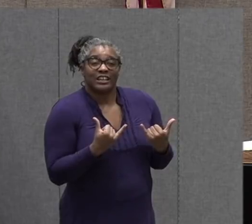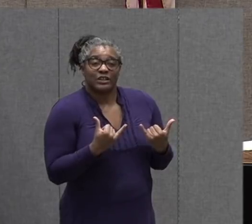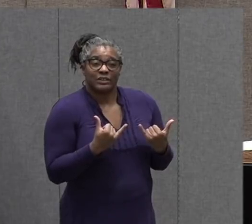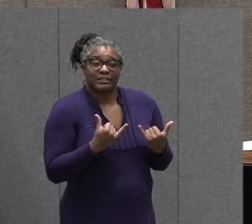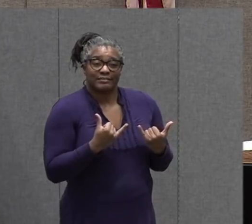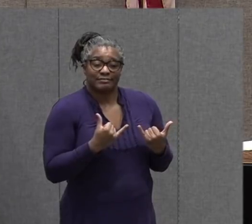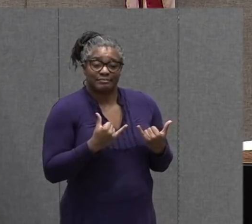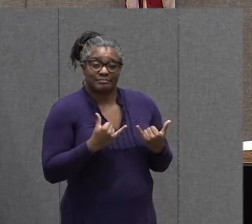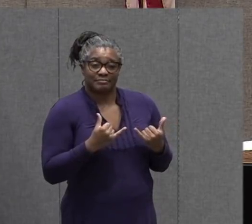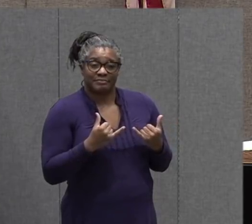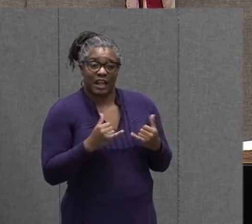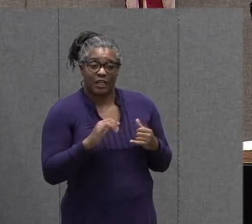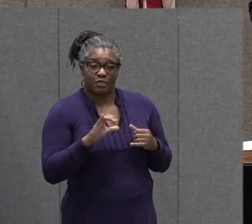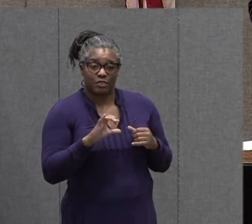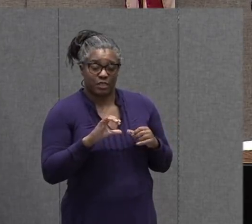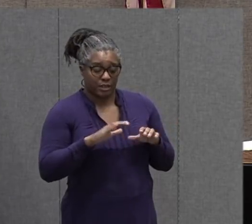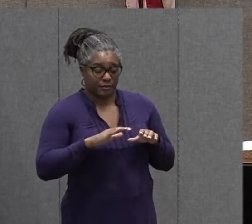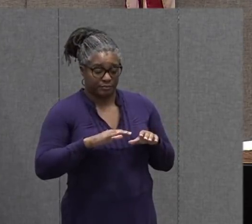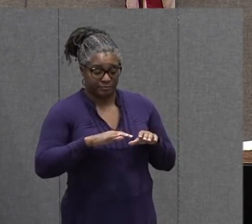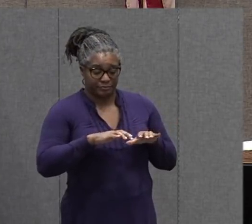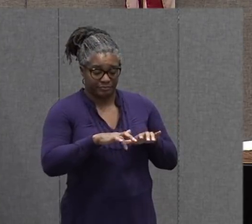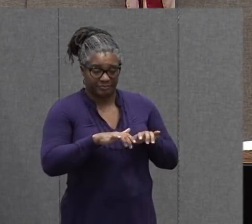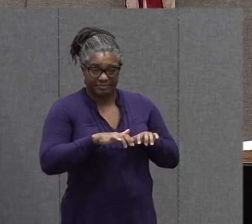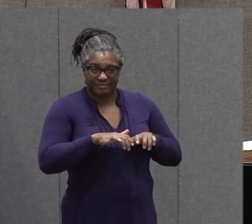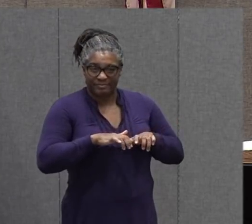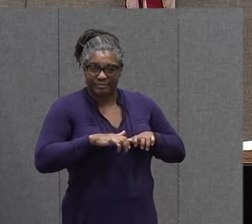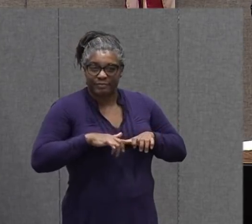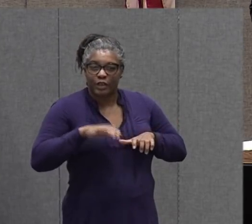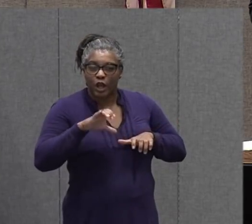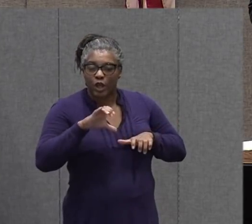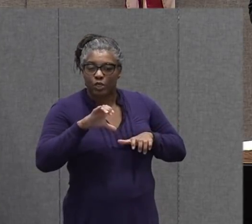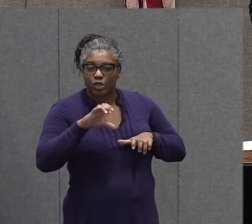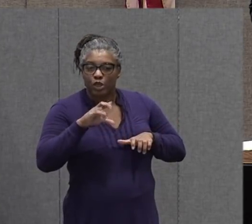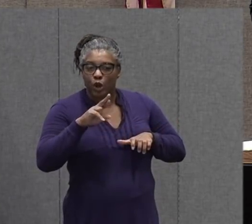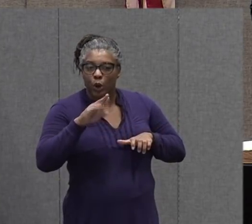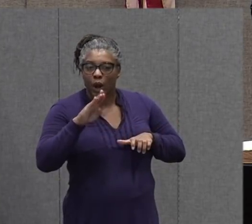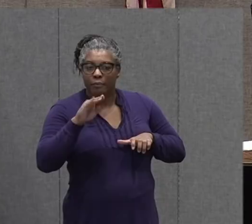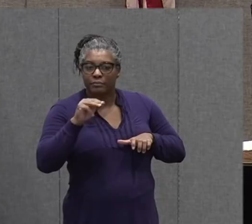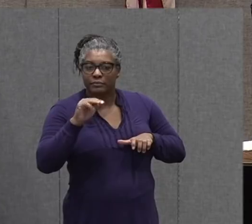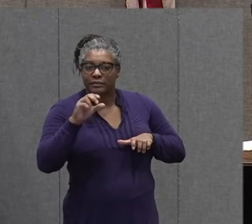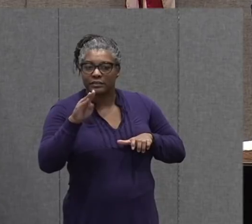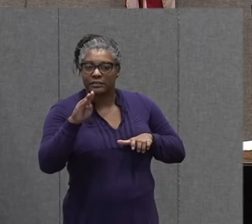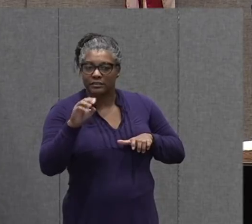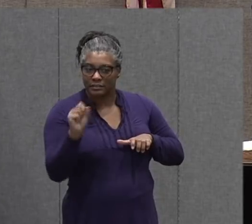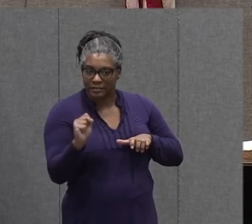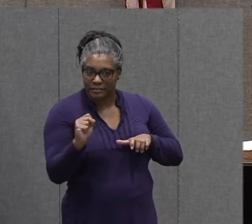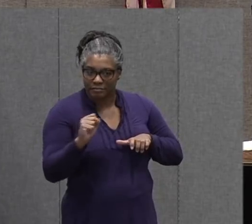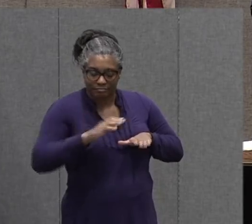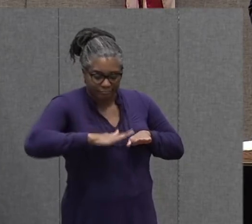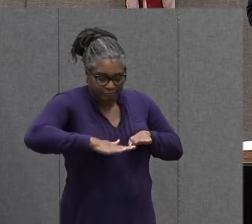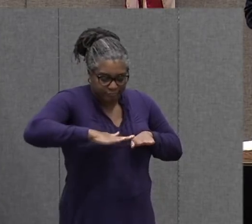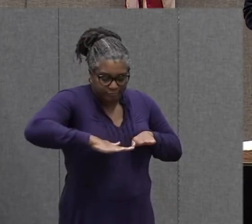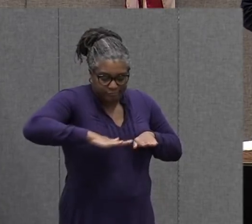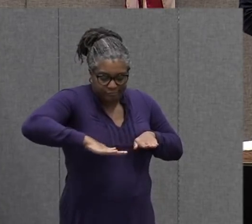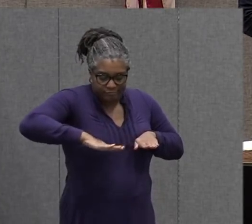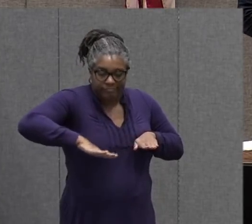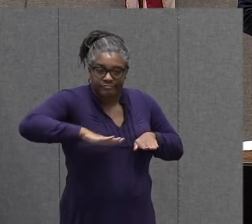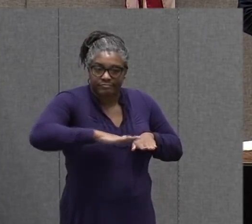So you can mix it with the mixer, or you can use the spatula here, whichever you're more comfortable with. Maybe especially, (mumbles)